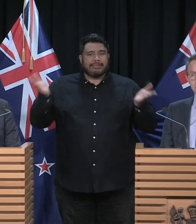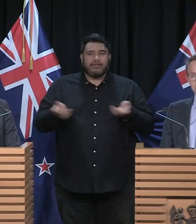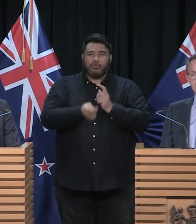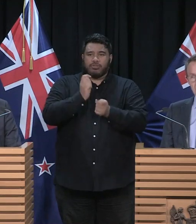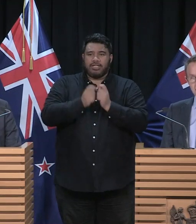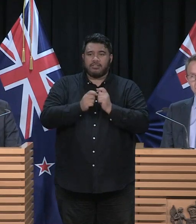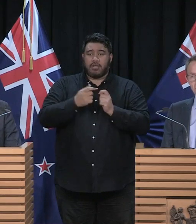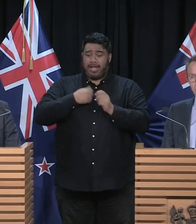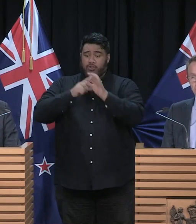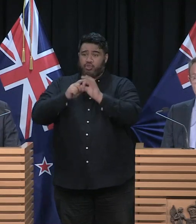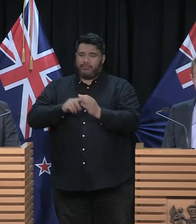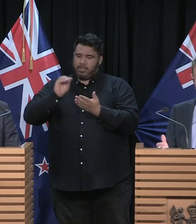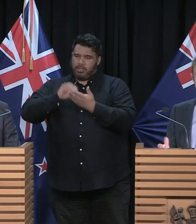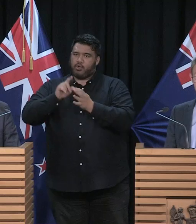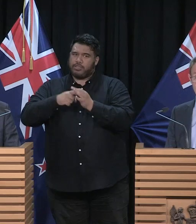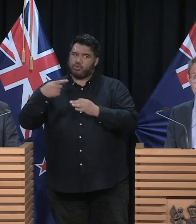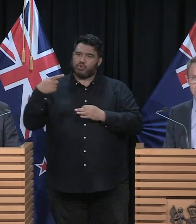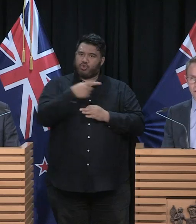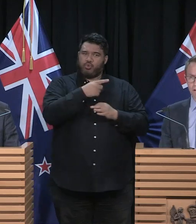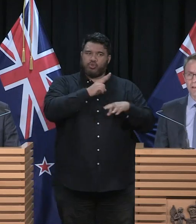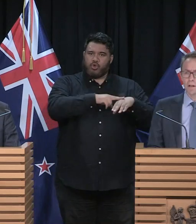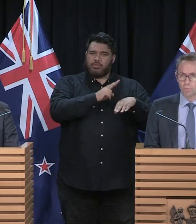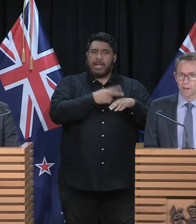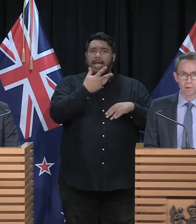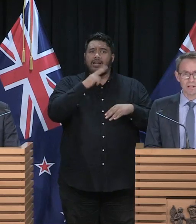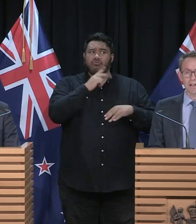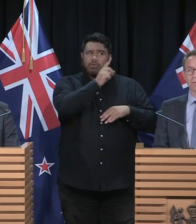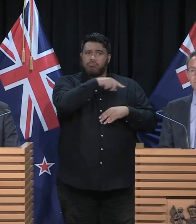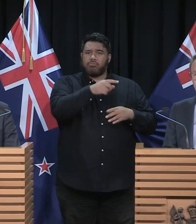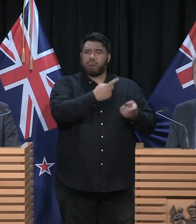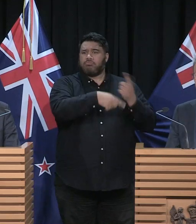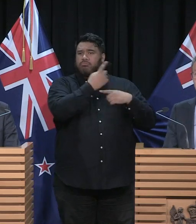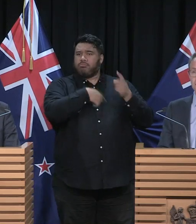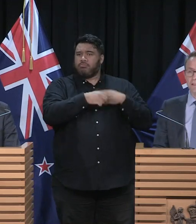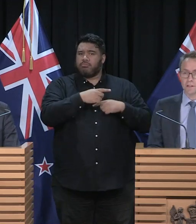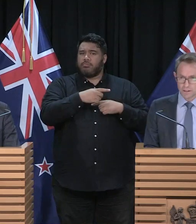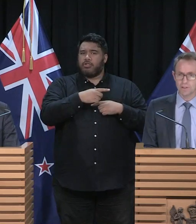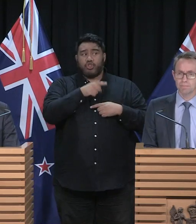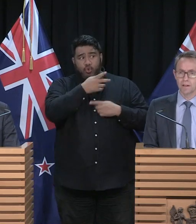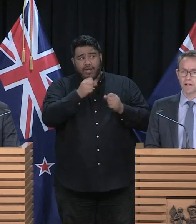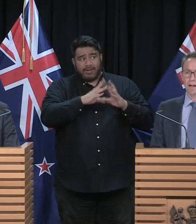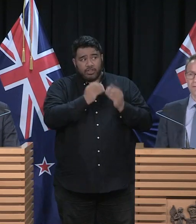just add to that, Minister? Certainly this was something that the survey specifically